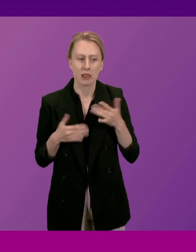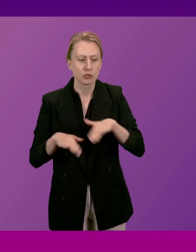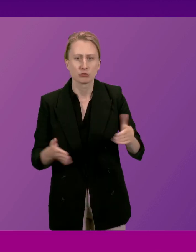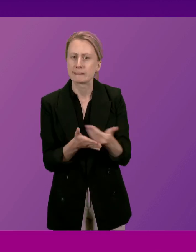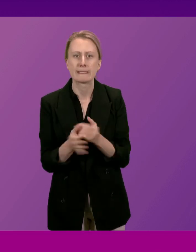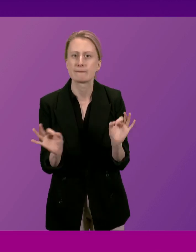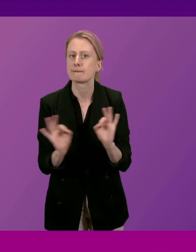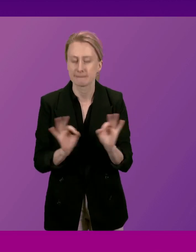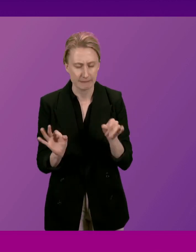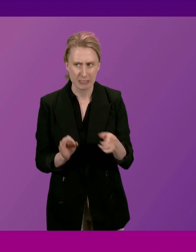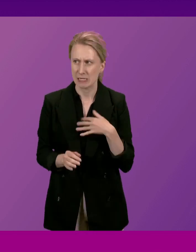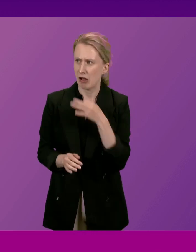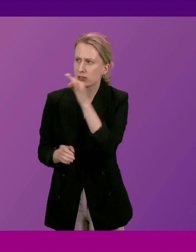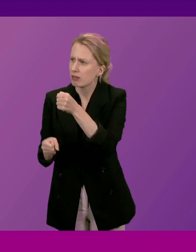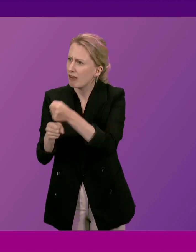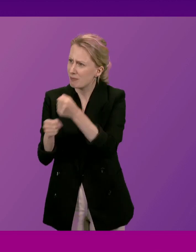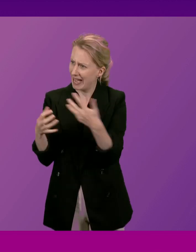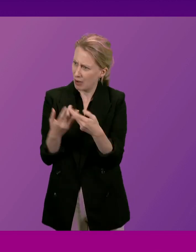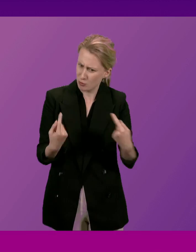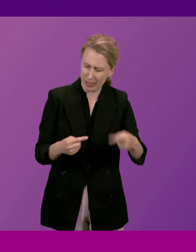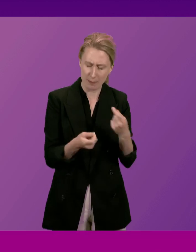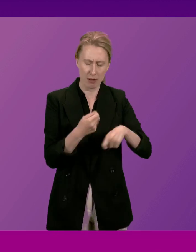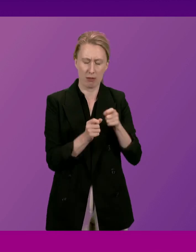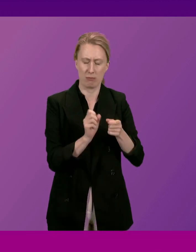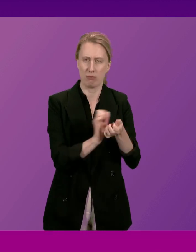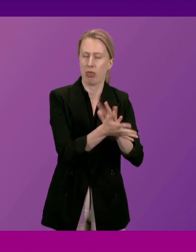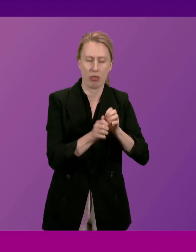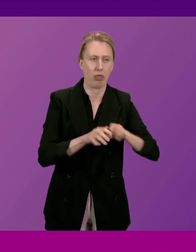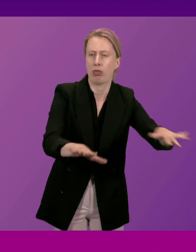asking how this Government has allowed the situation to get so out of control.